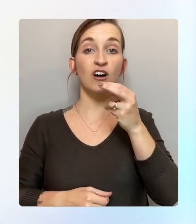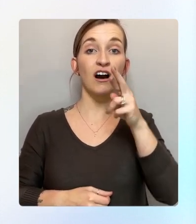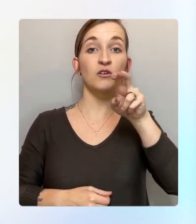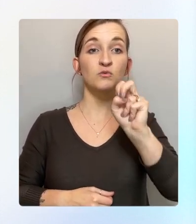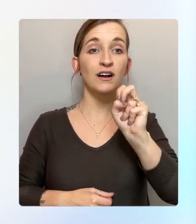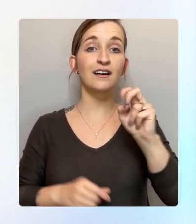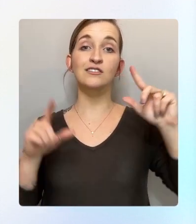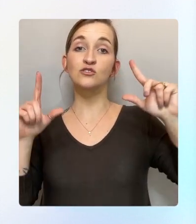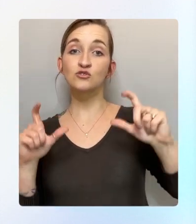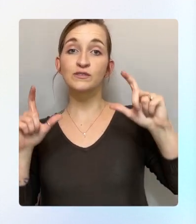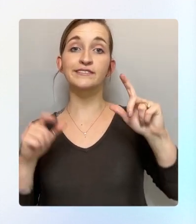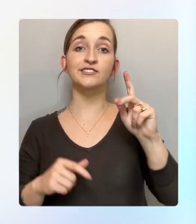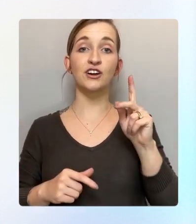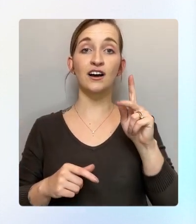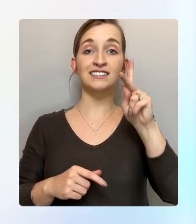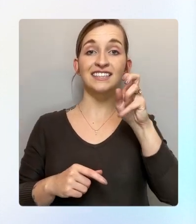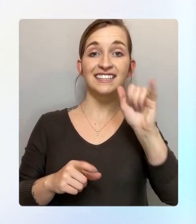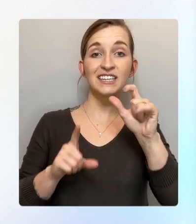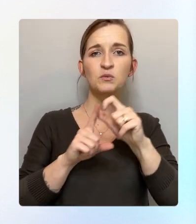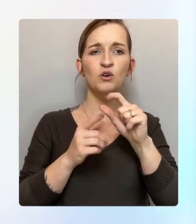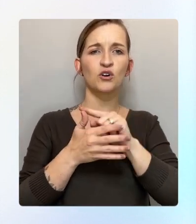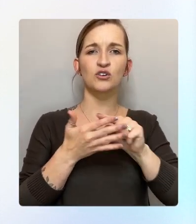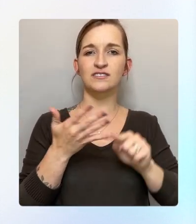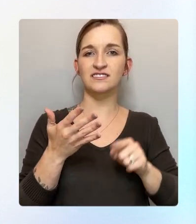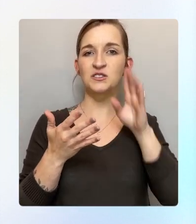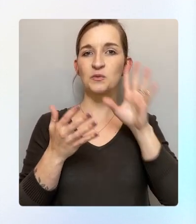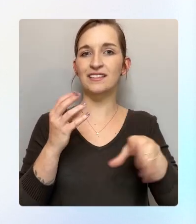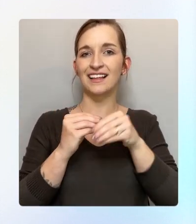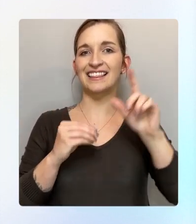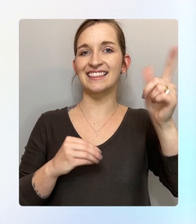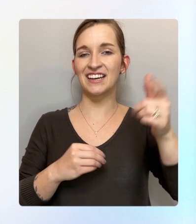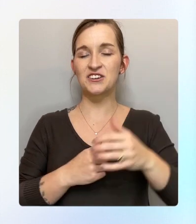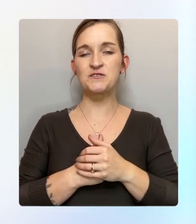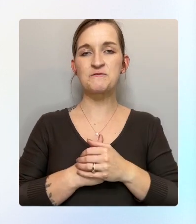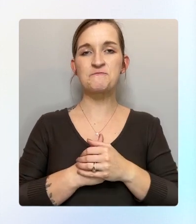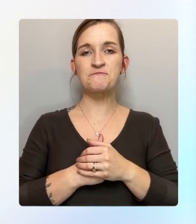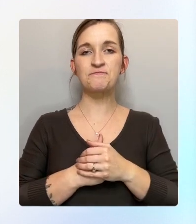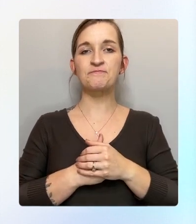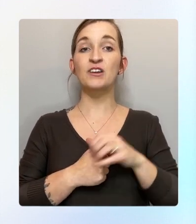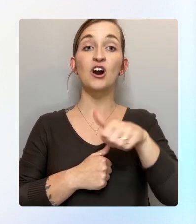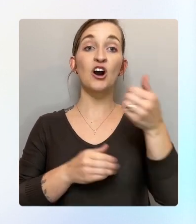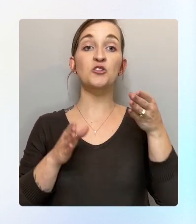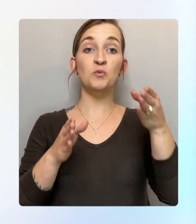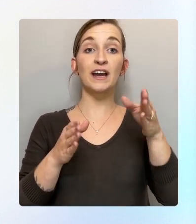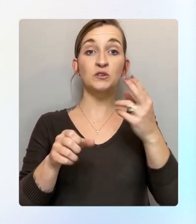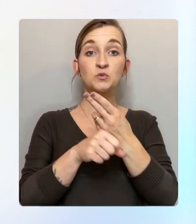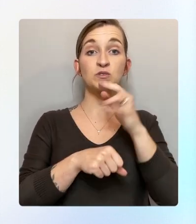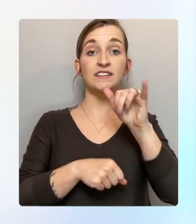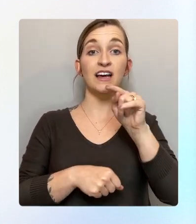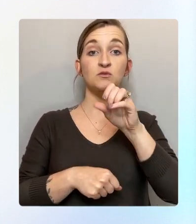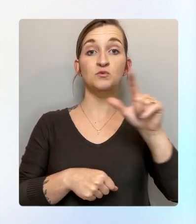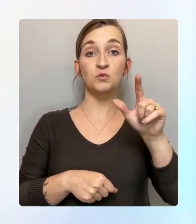Another way you can use the A/B test tool is for when you push out new metadata changes. In this scenario,